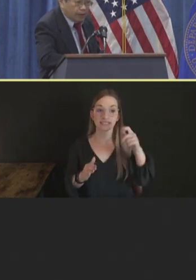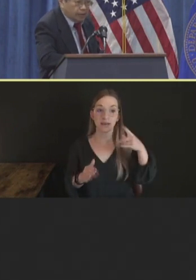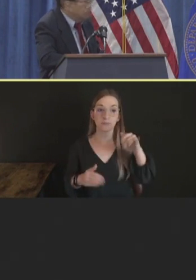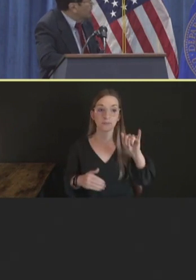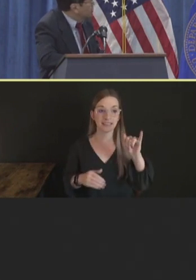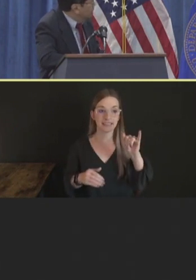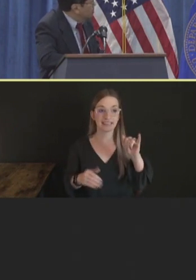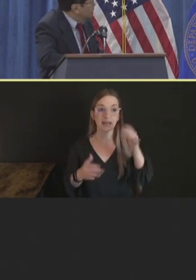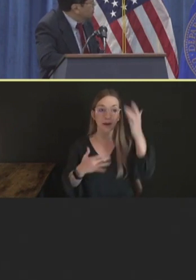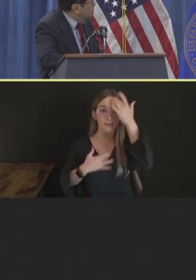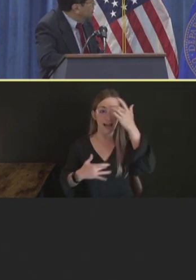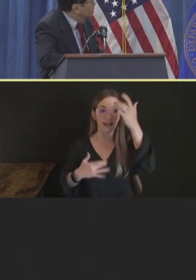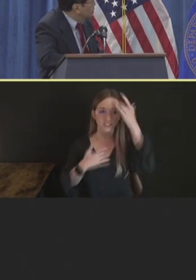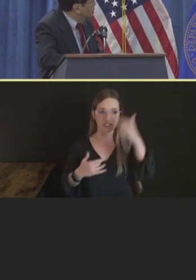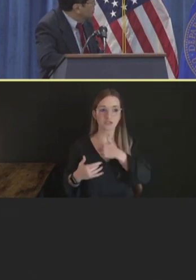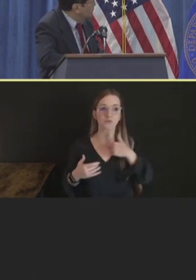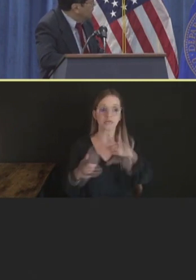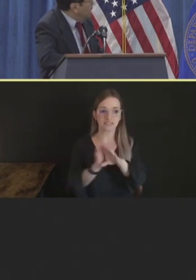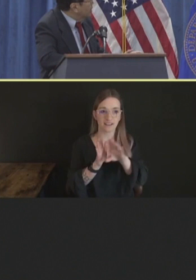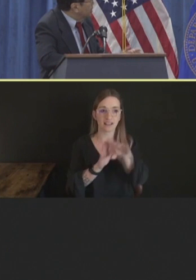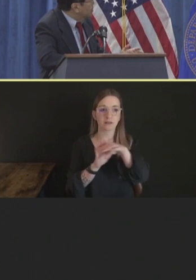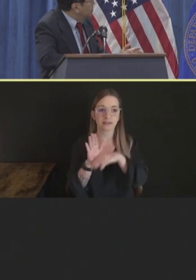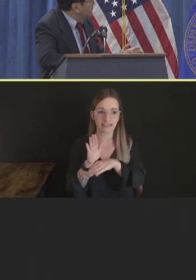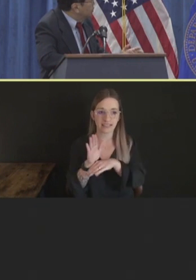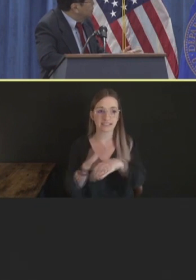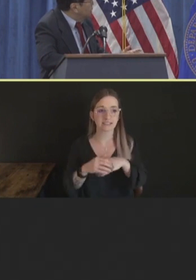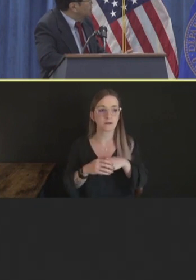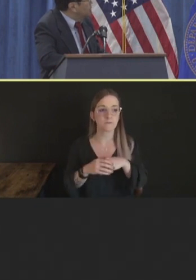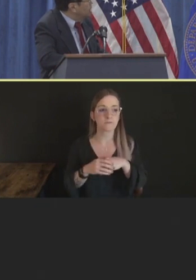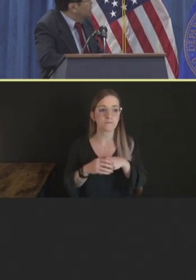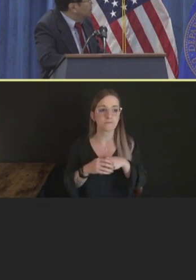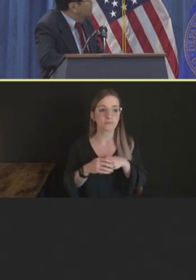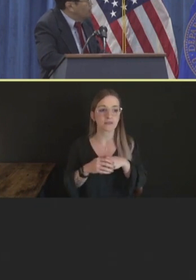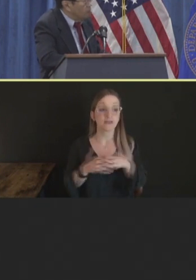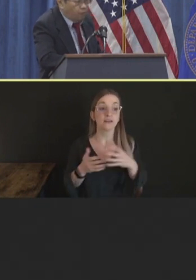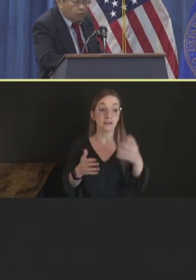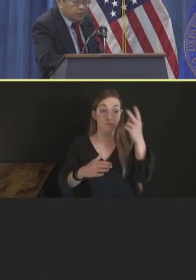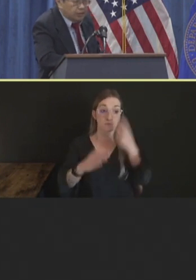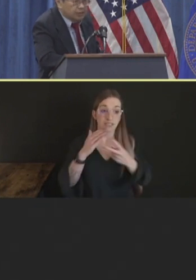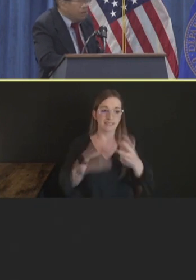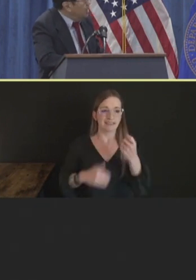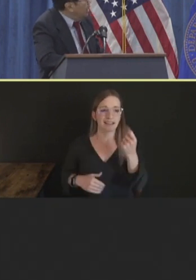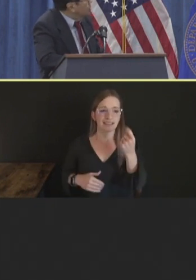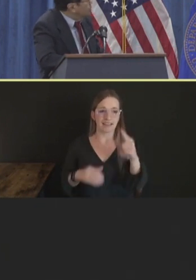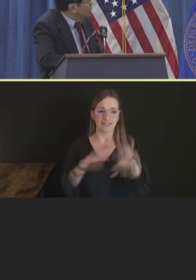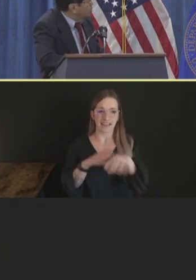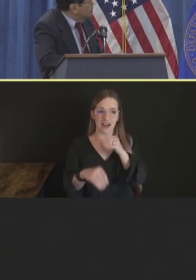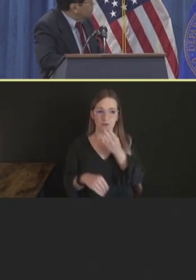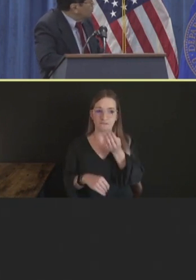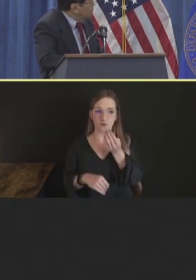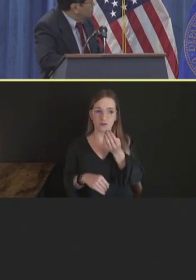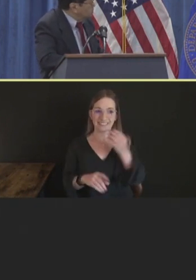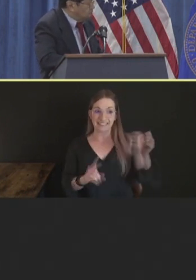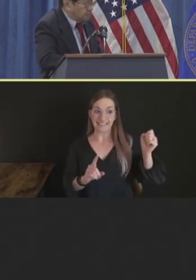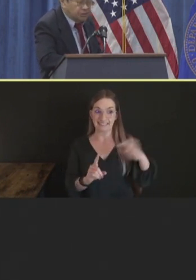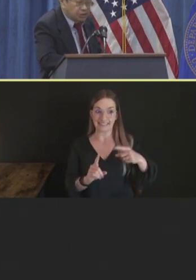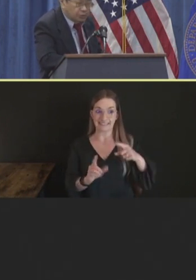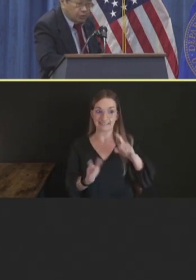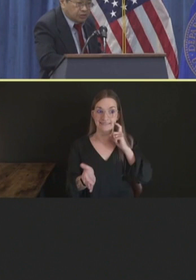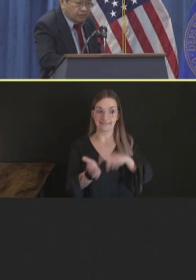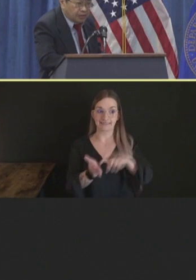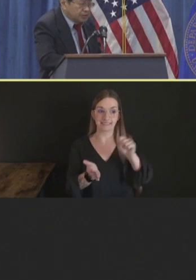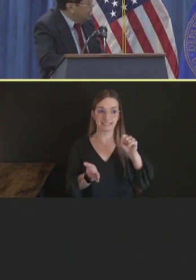by many stakeholders, and it predicted 11 of 14 signals for a serious event.